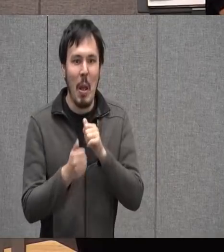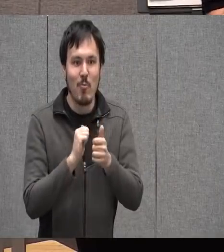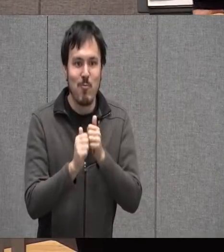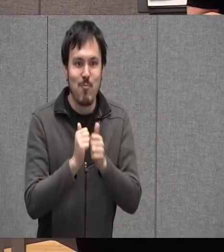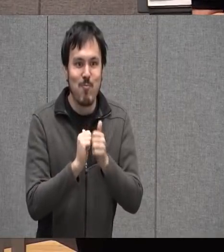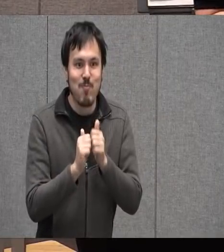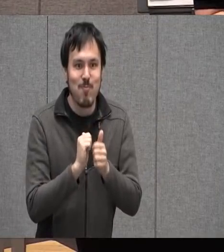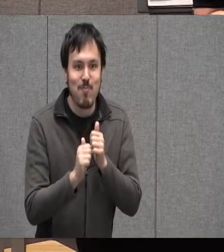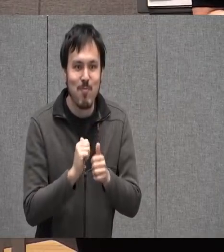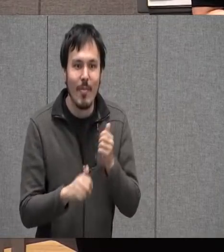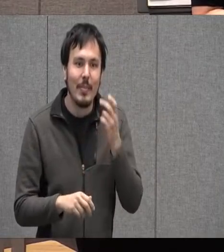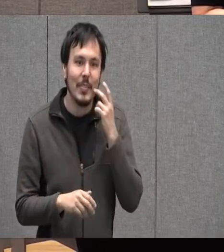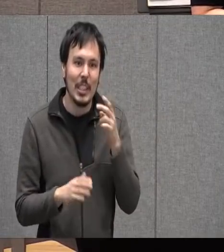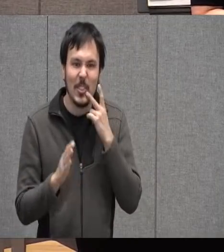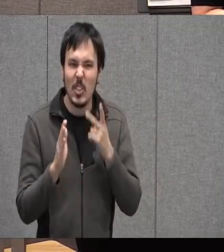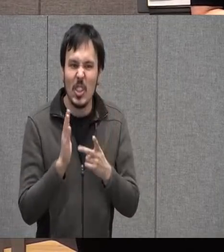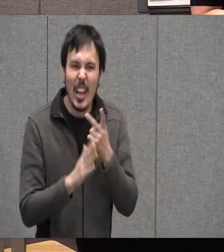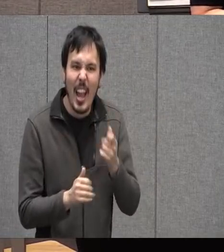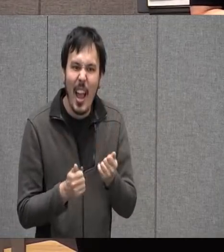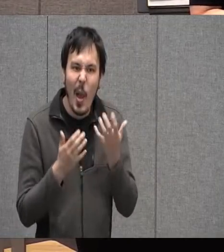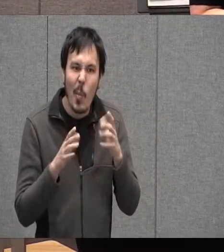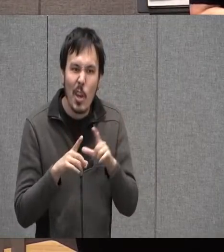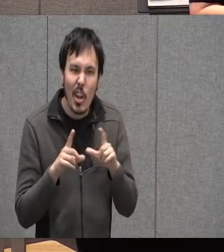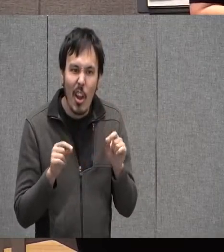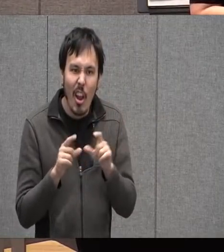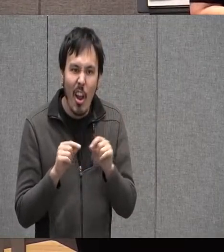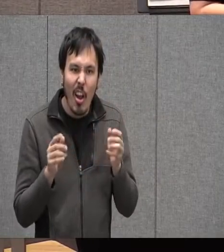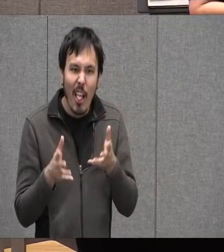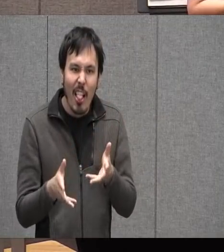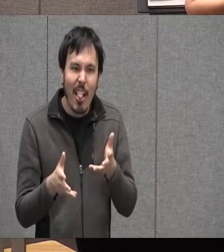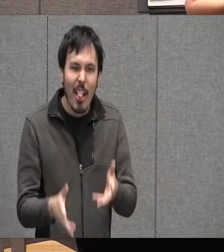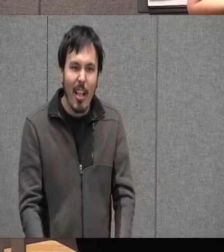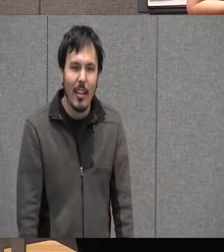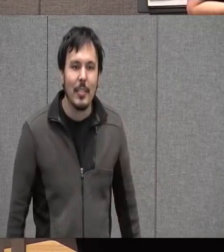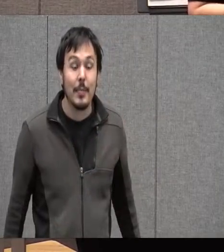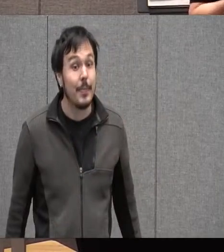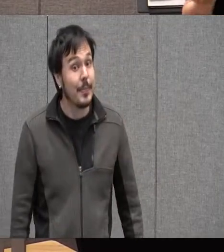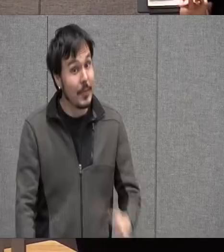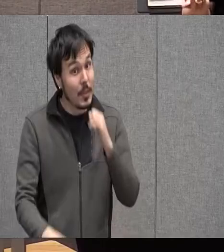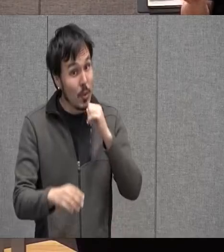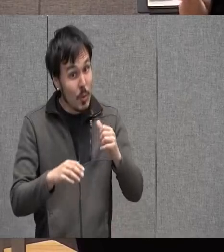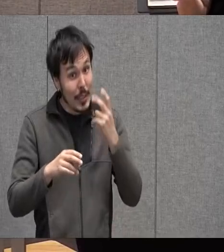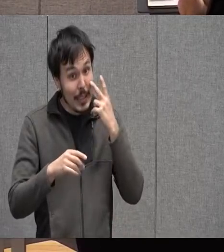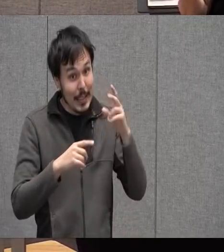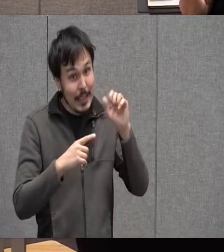like checking and tracking how many cards we did get. Absolutely. We didn't come upon an ace or anything.